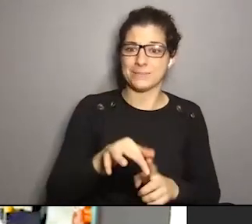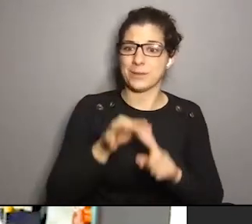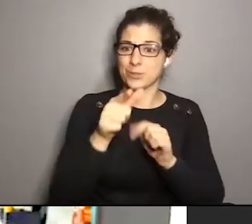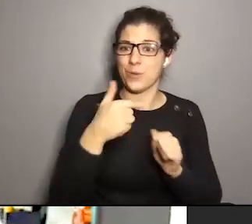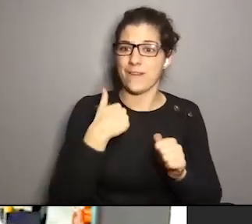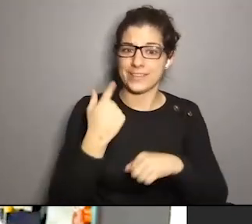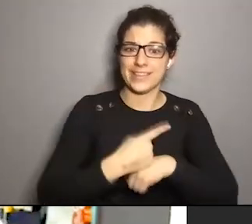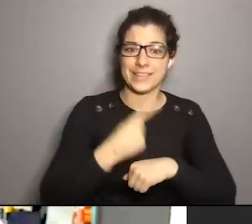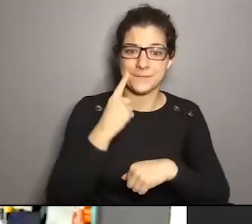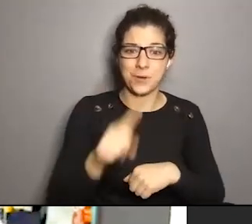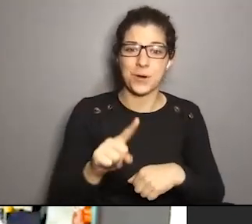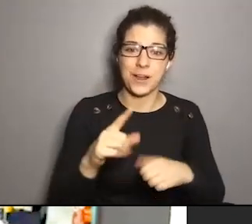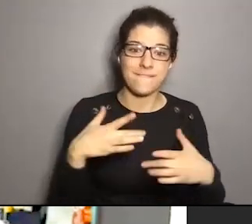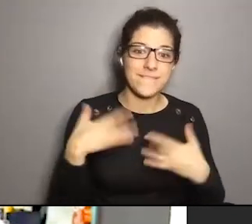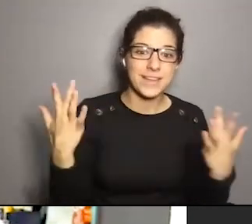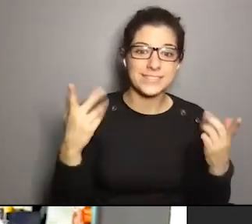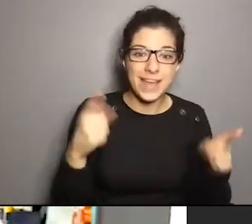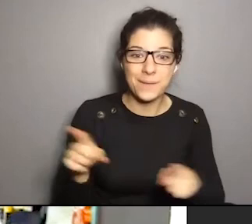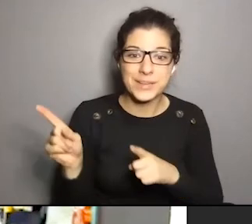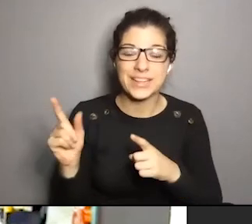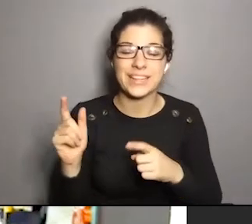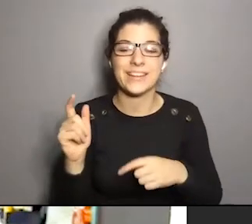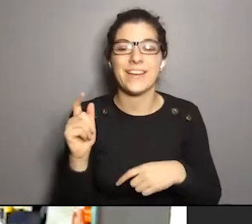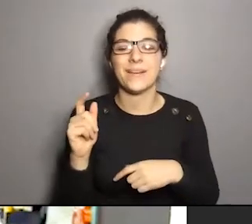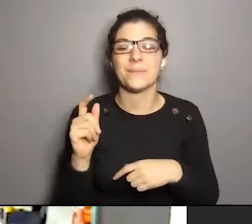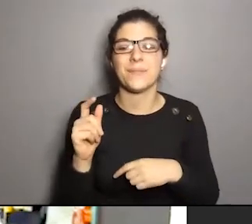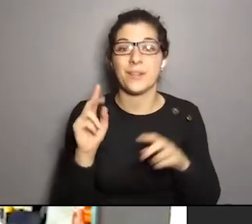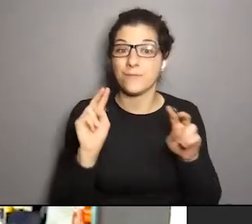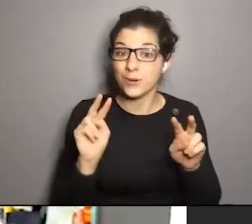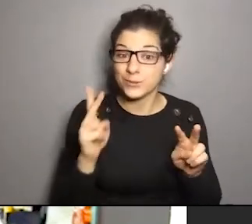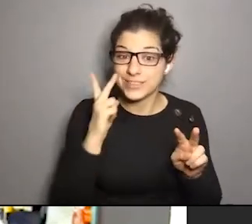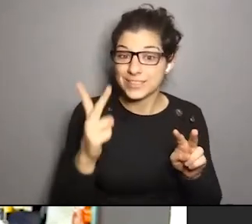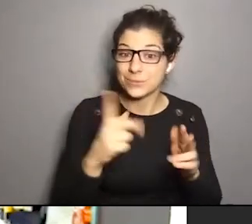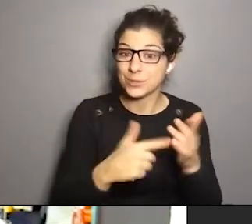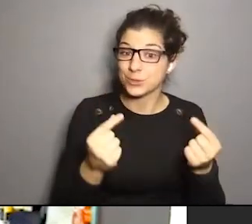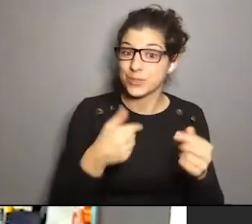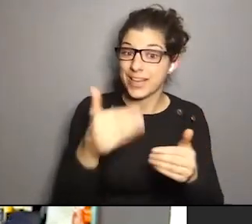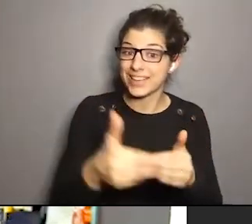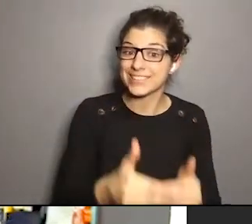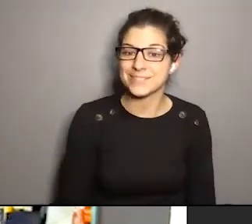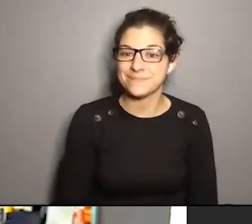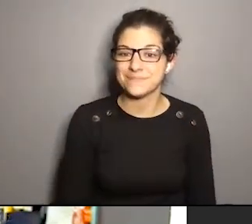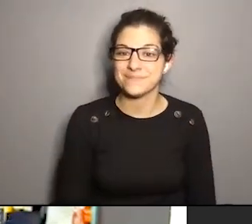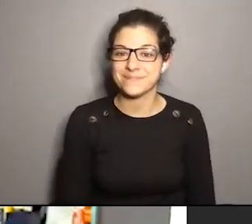for the events that are happening. And I look forward to seeing what you're doing next. Thank you very much.